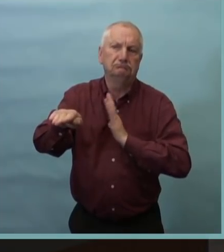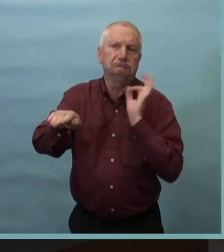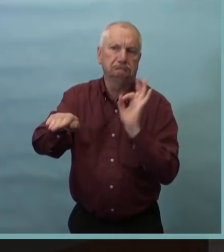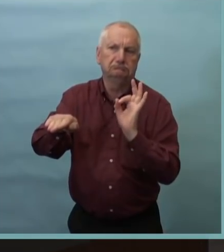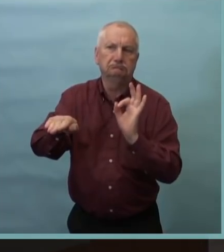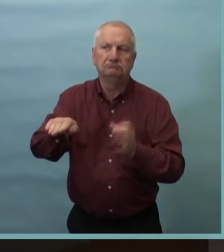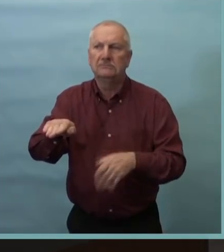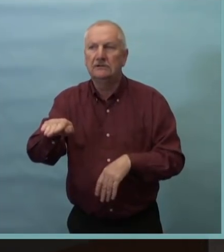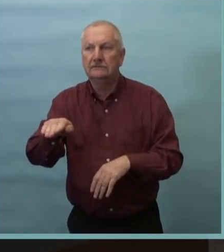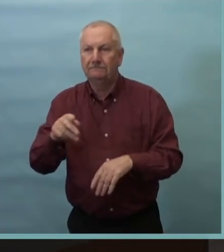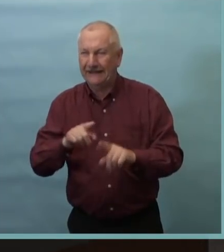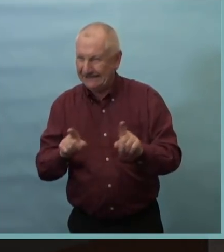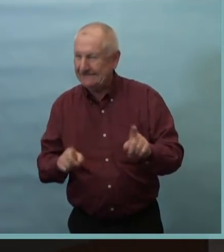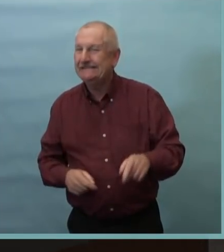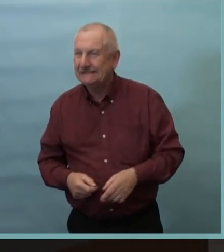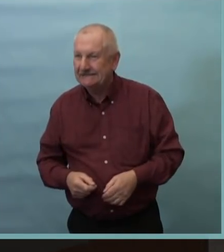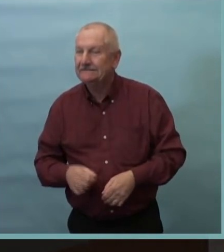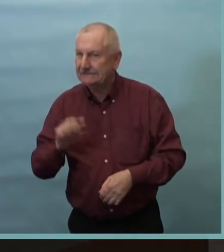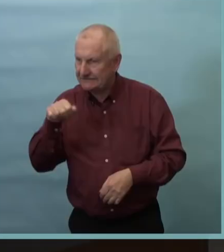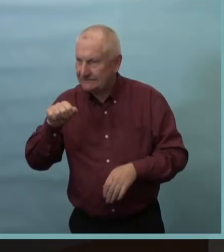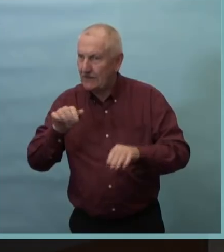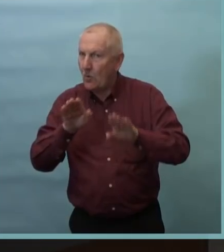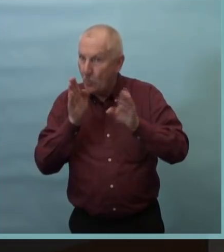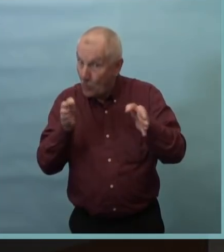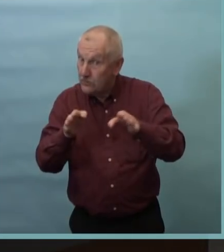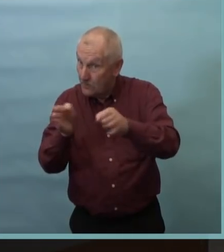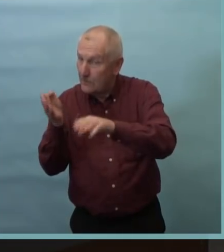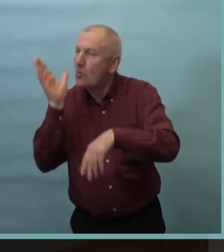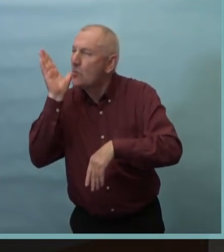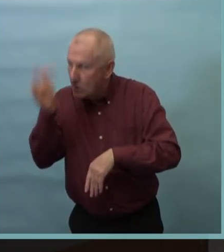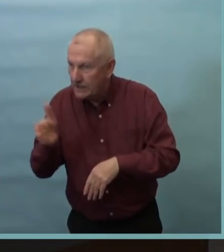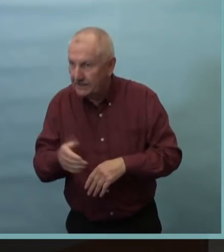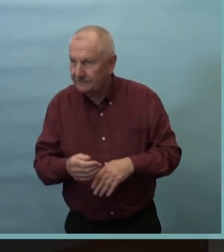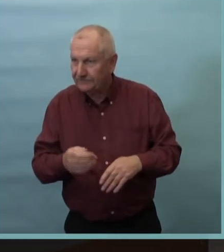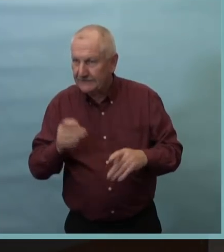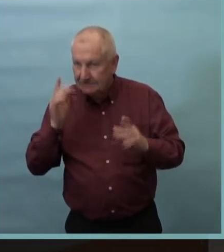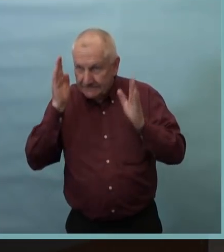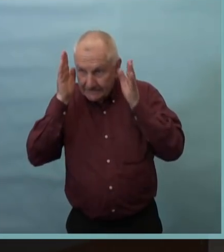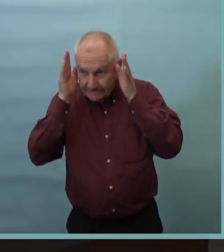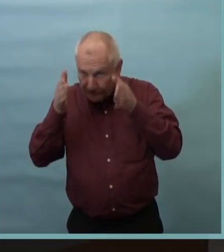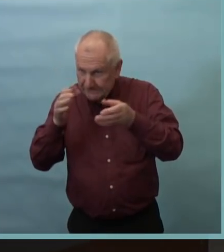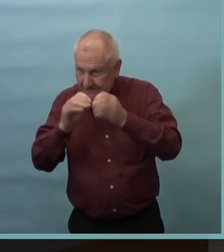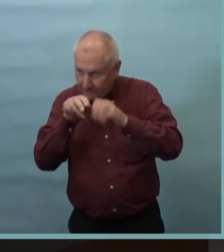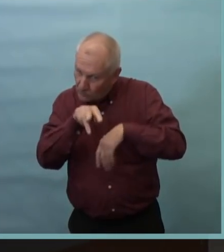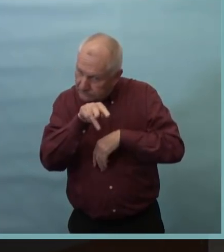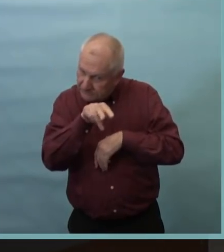while following our numbers very closely please access credible information